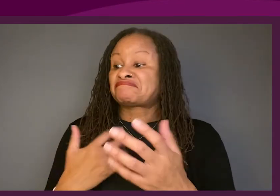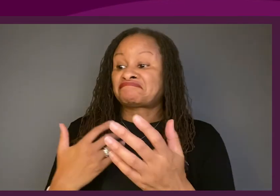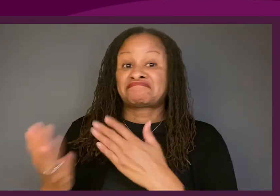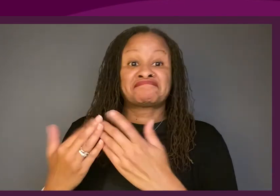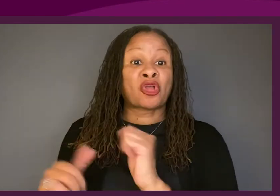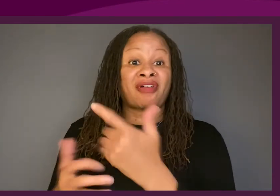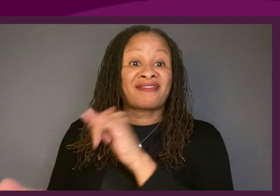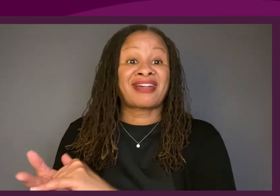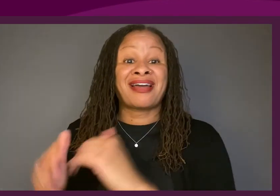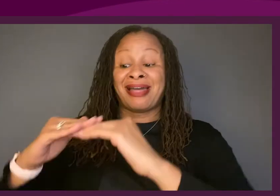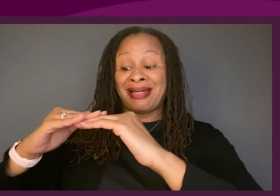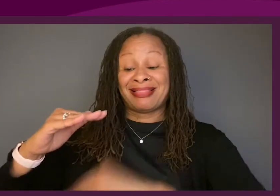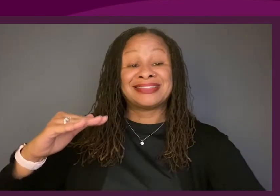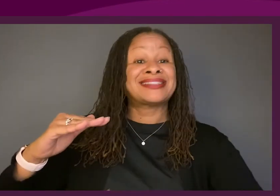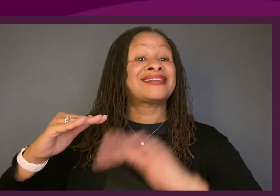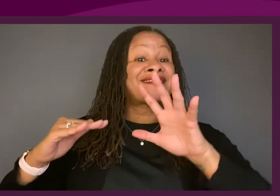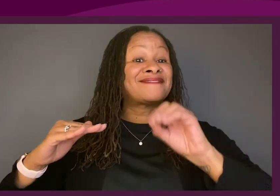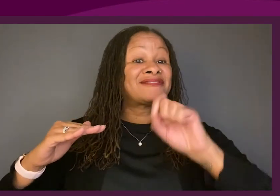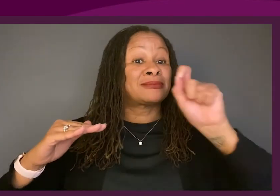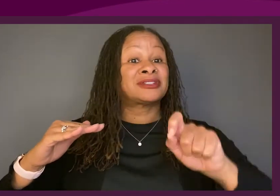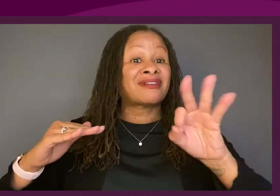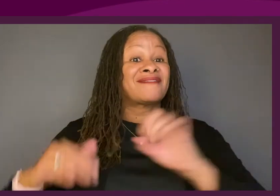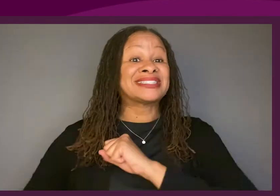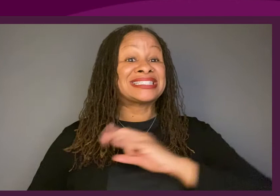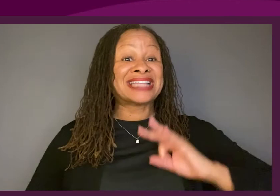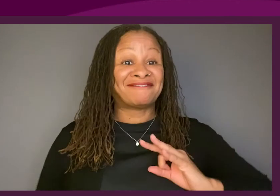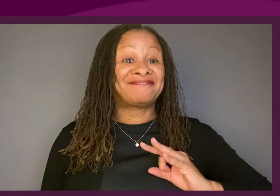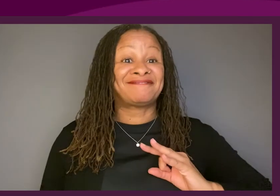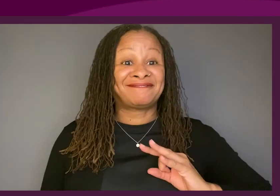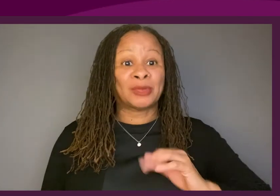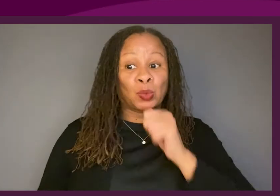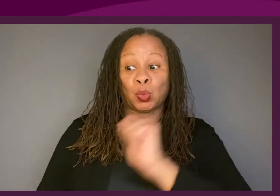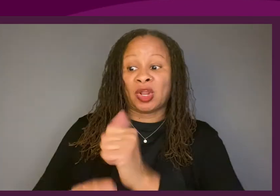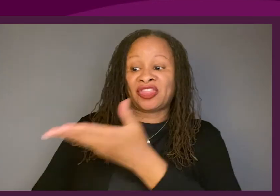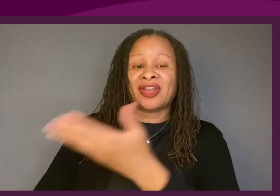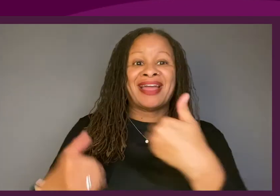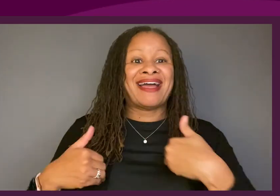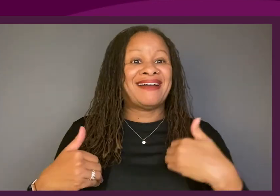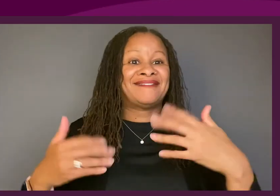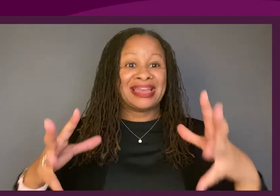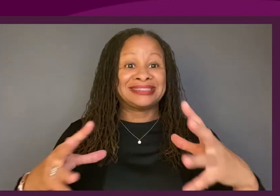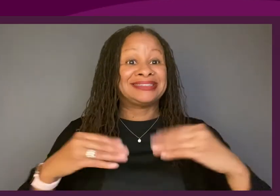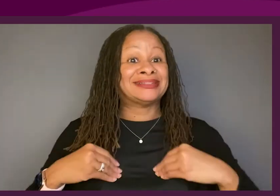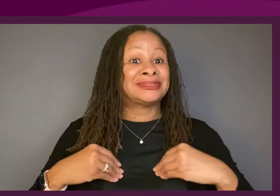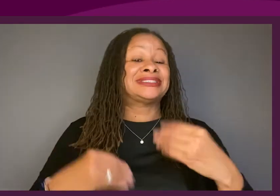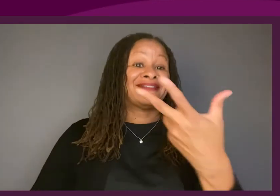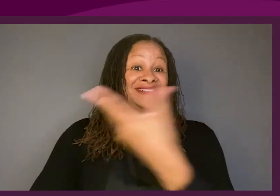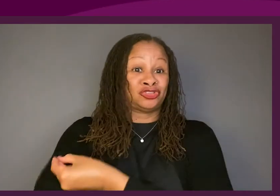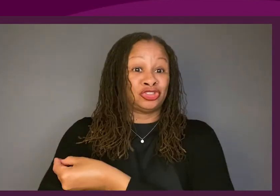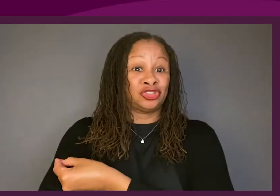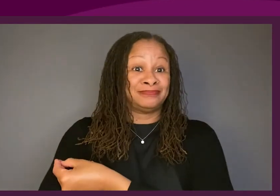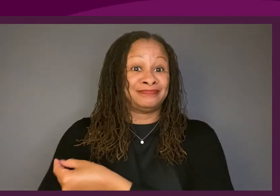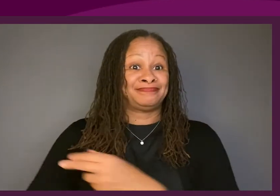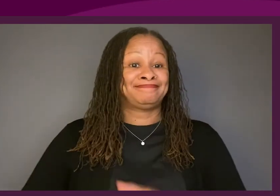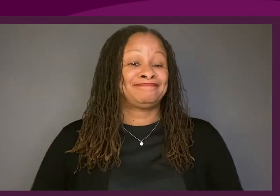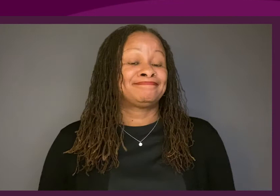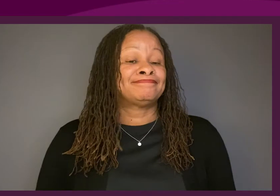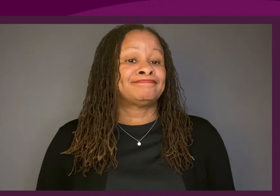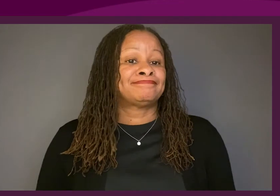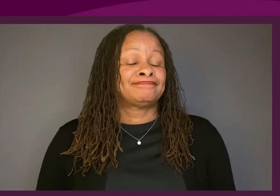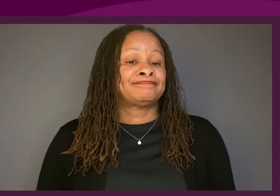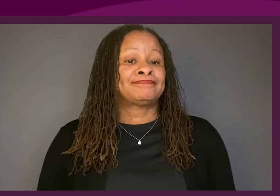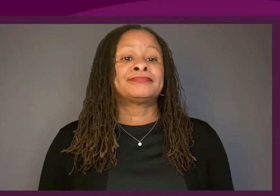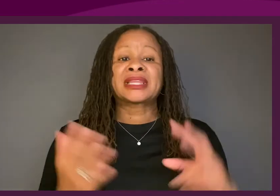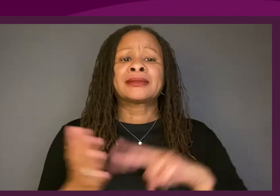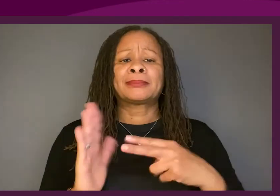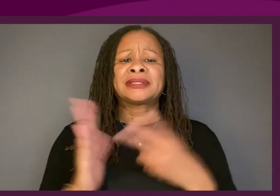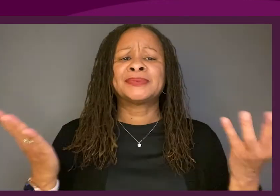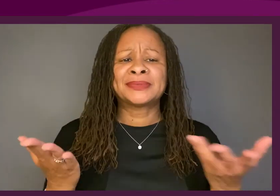opted to be vaccinated, which means that those folks who were fortunate enough not to get